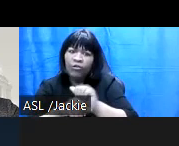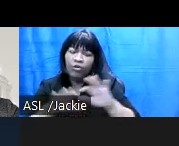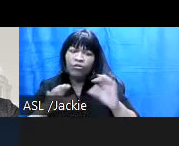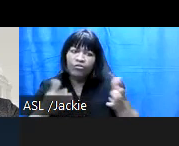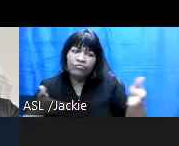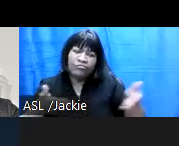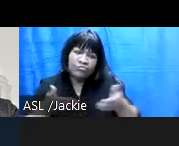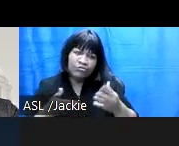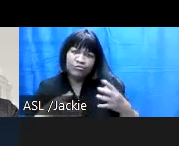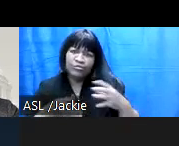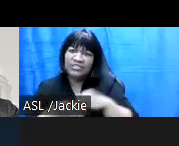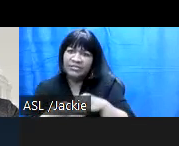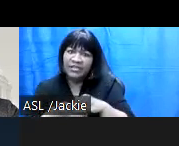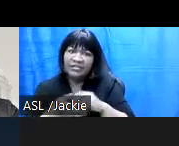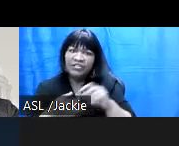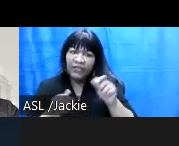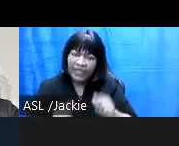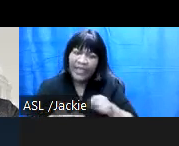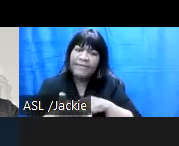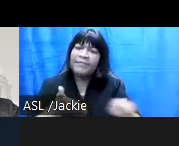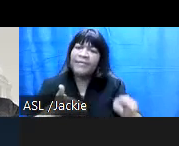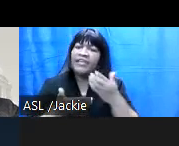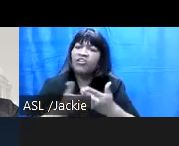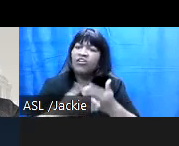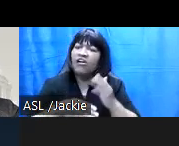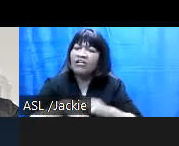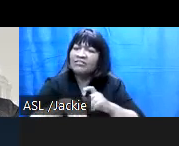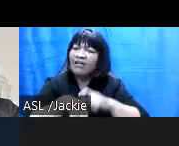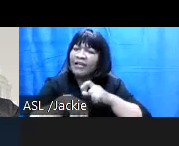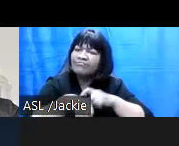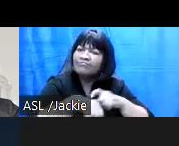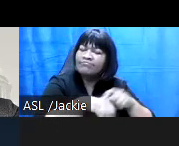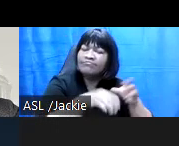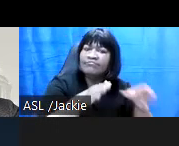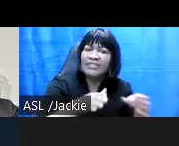to participate so they can be paid in a timely manner. This means agency staff from accounting,